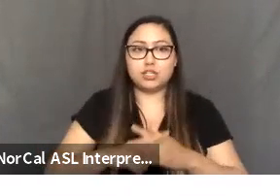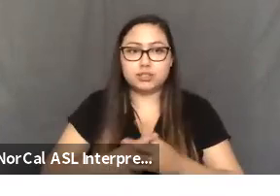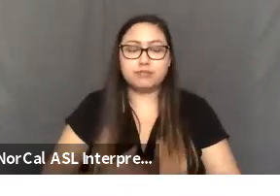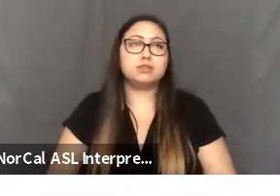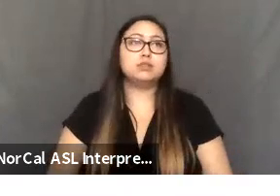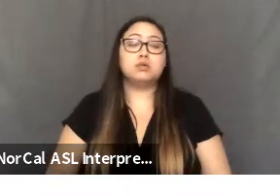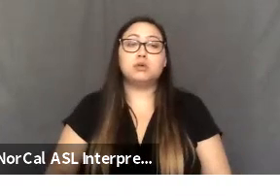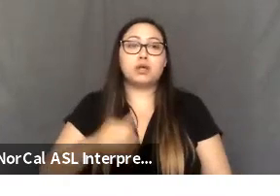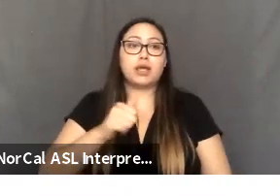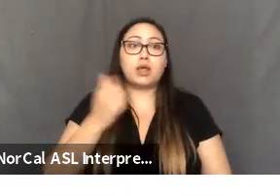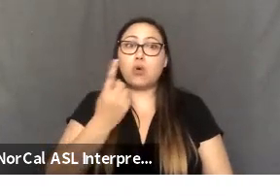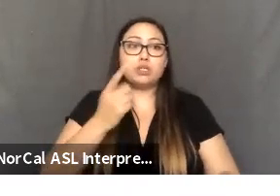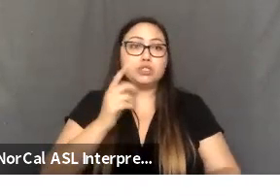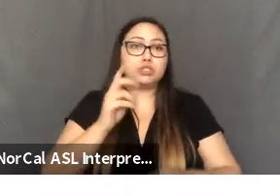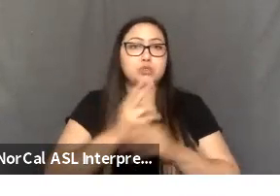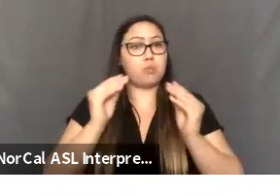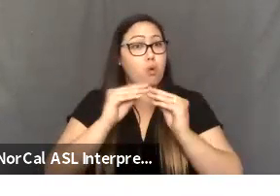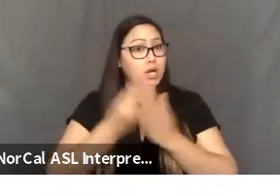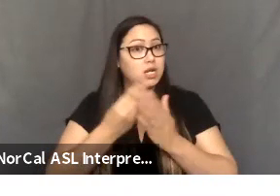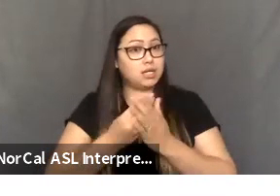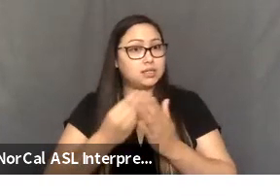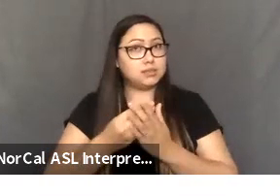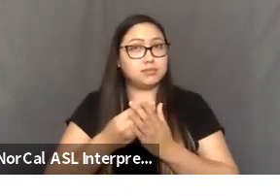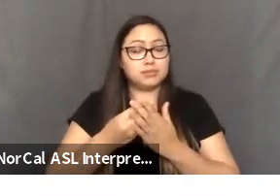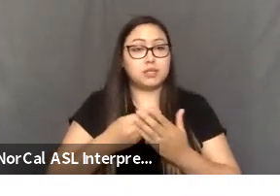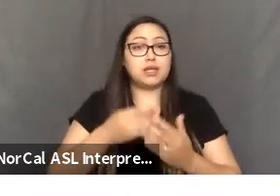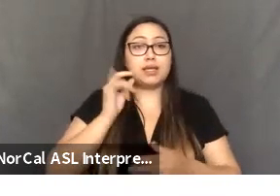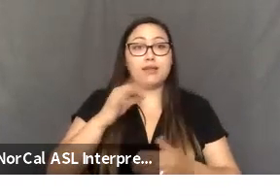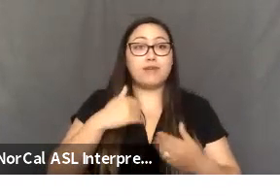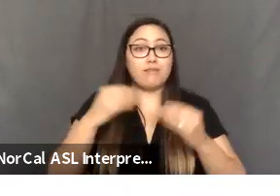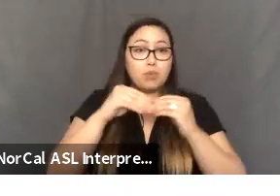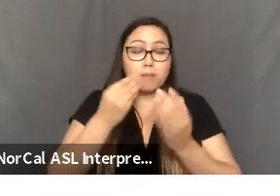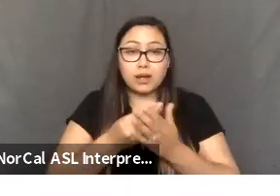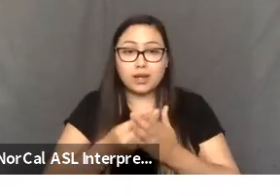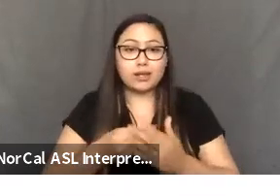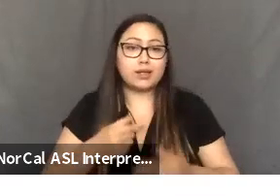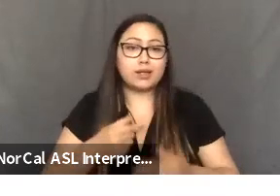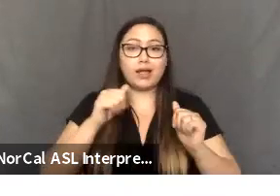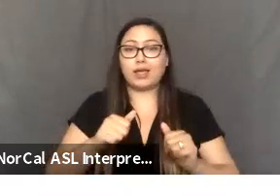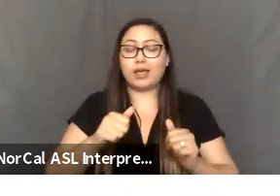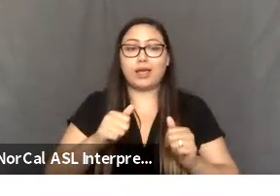money. If I had more money, I could bring speakers in, I could do better training. It would be great